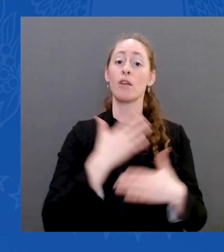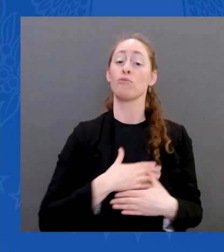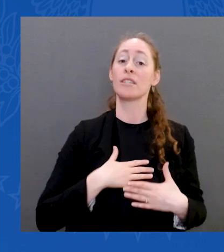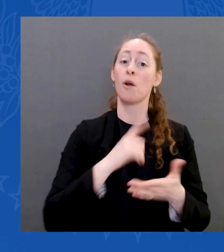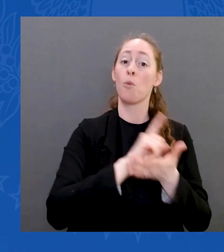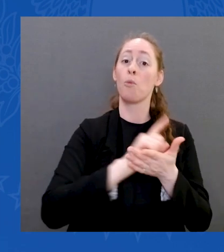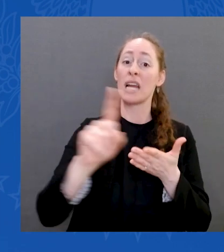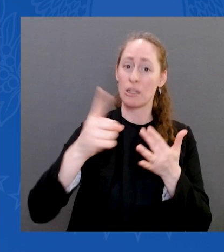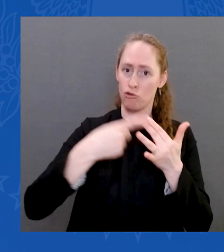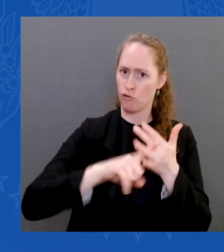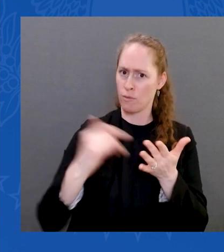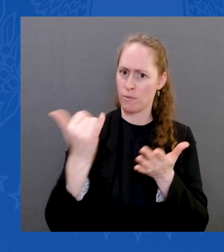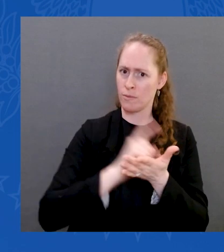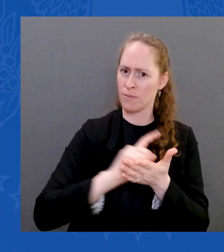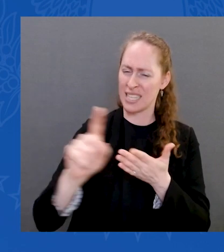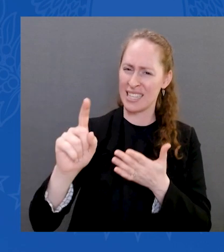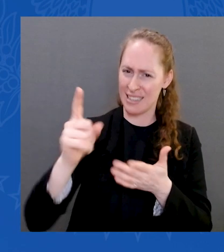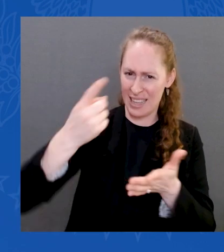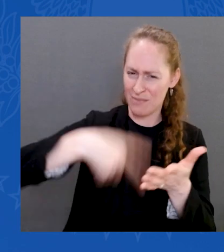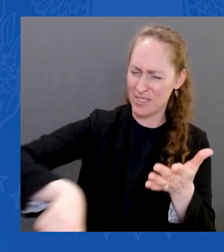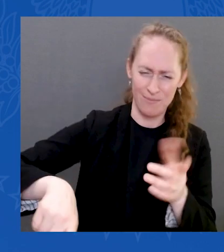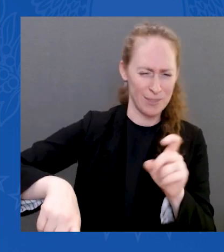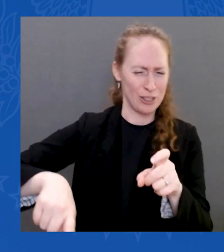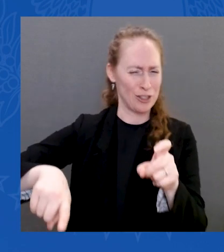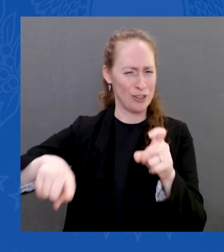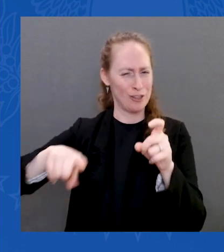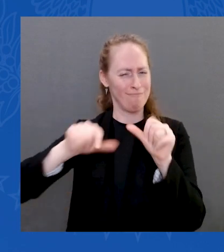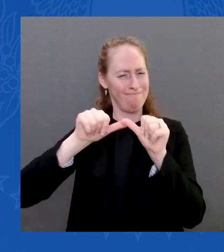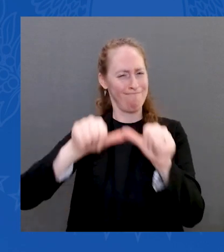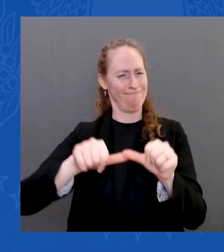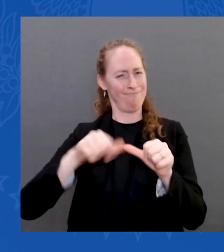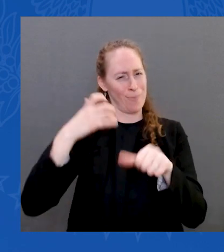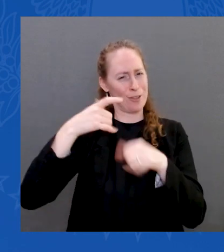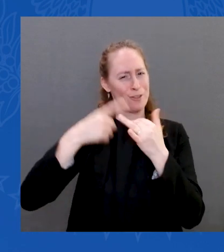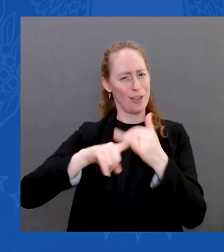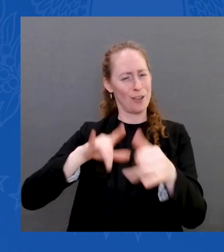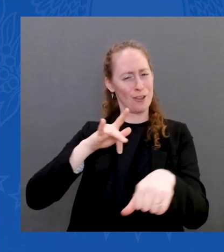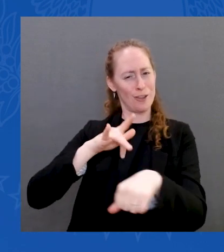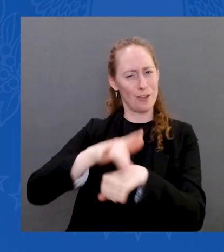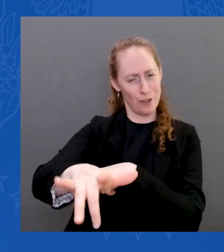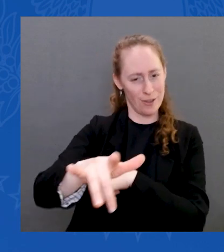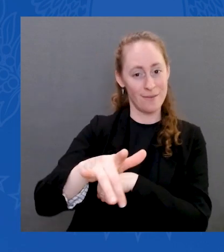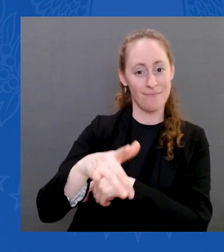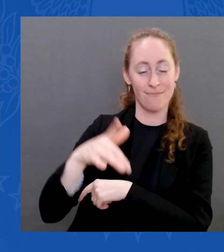It's an honor for me and the First Lady and Secretary Cardona to recognize the Teachers of the Year from 50 different states.